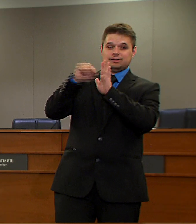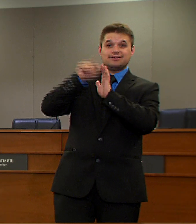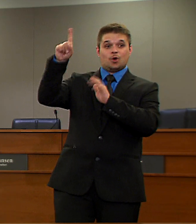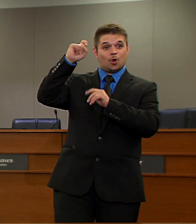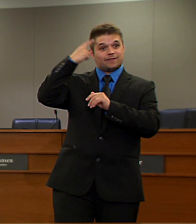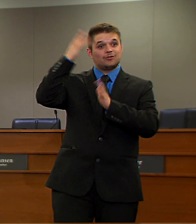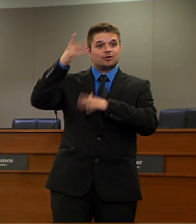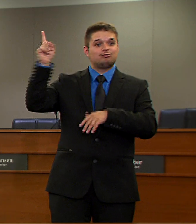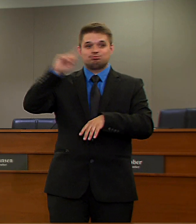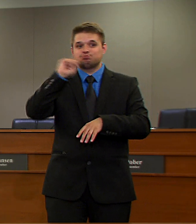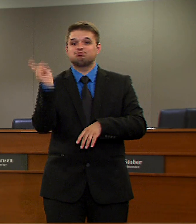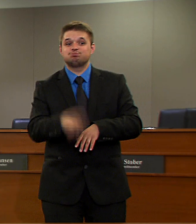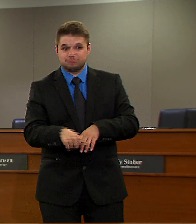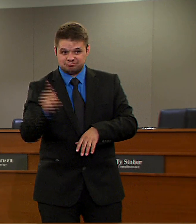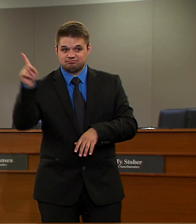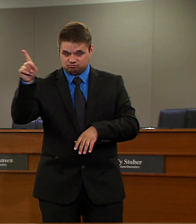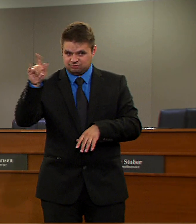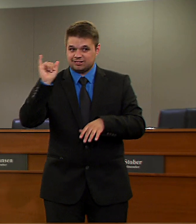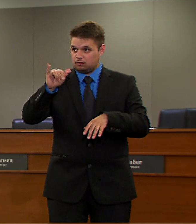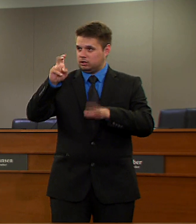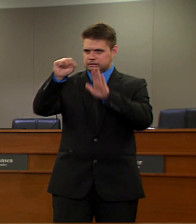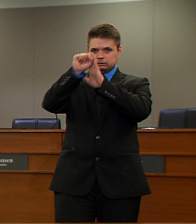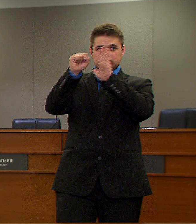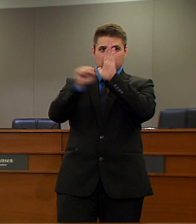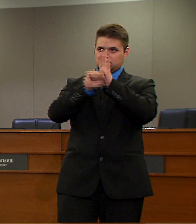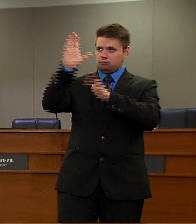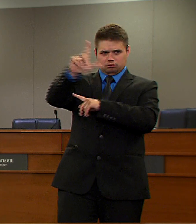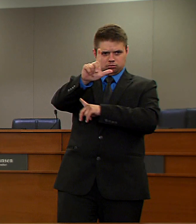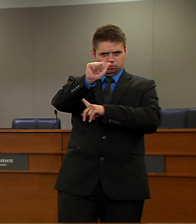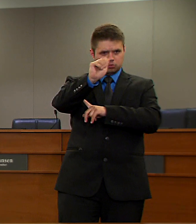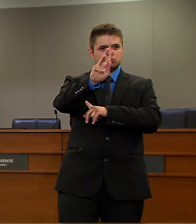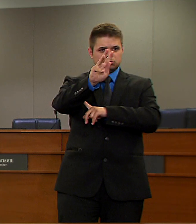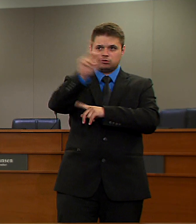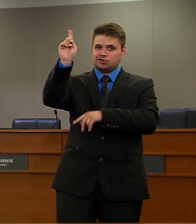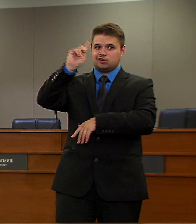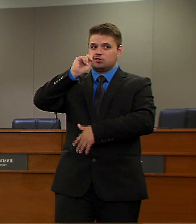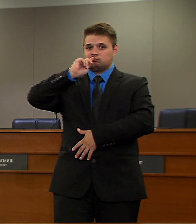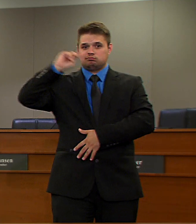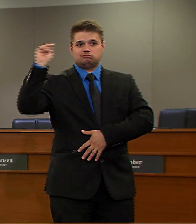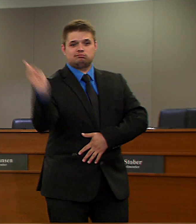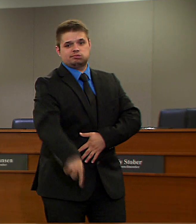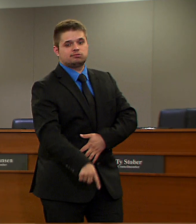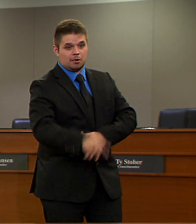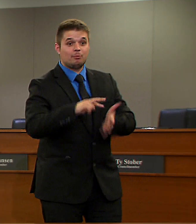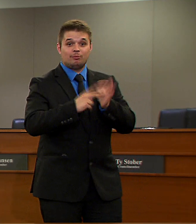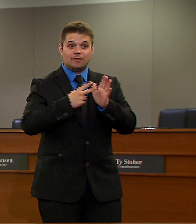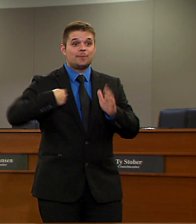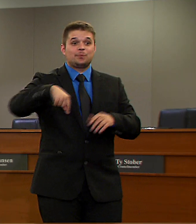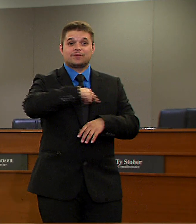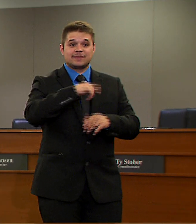authority to override or to veto a Gubernatorial Proclamation or order.